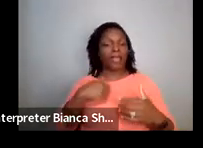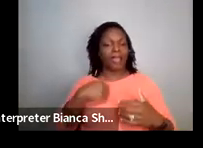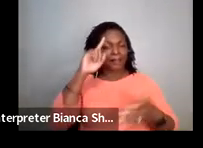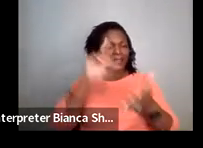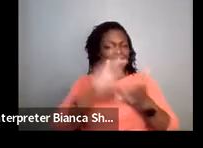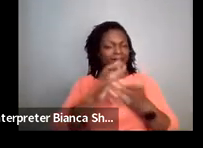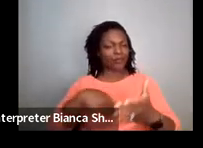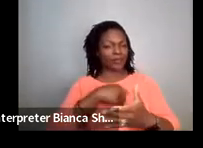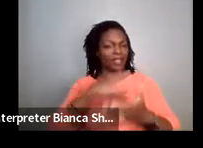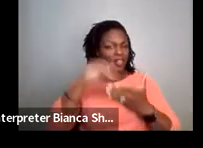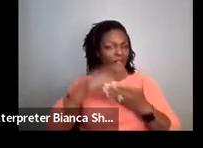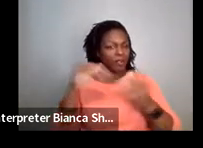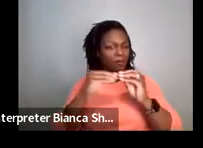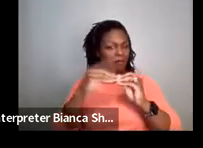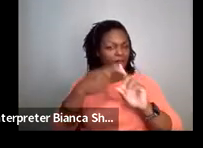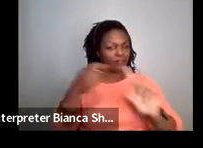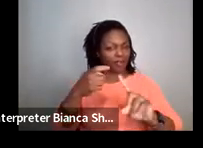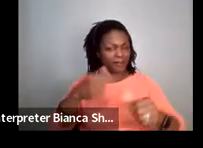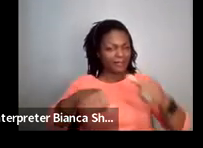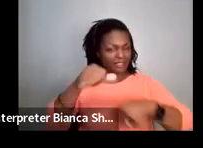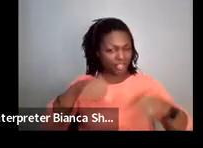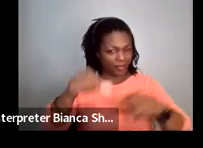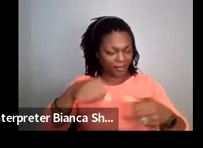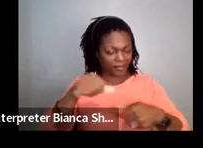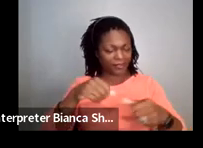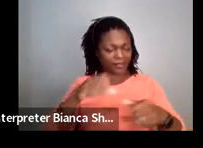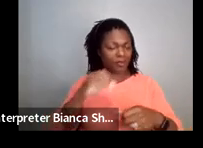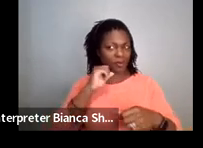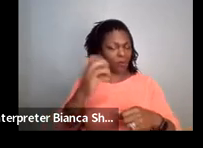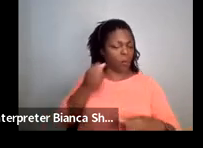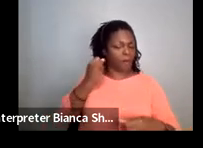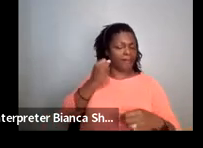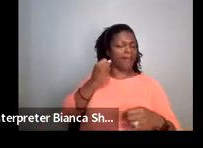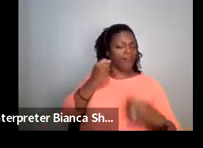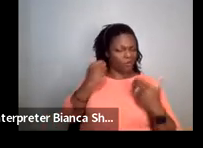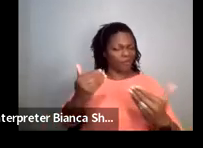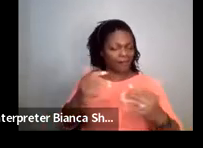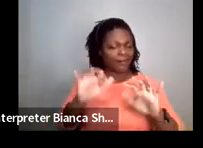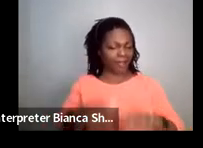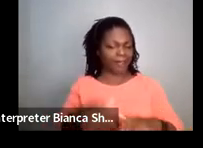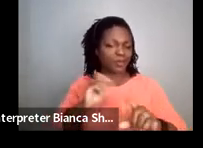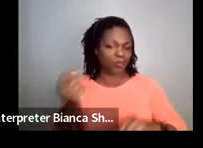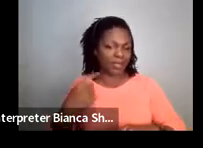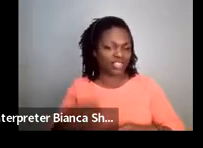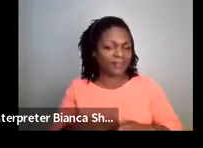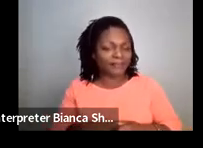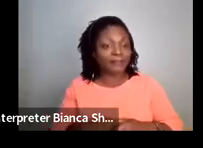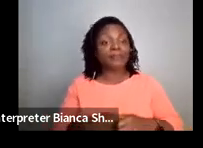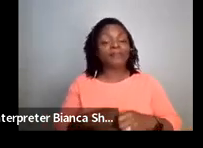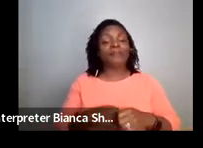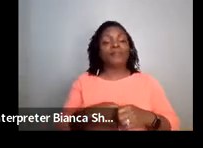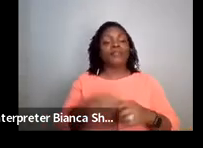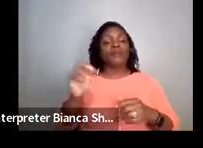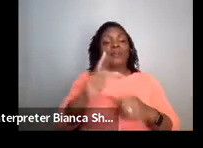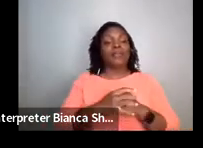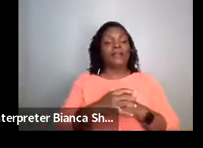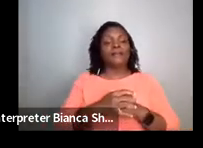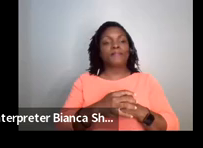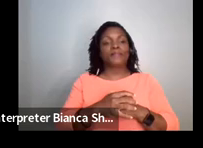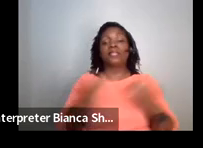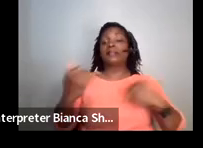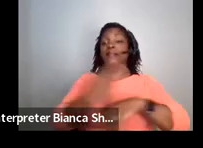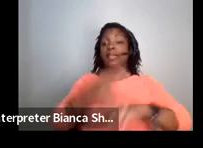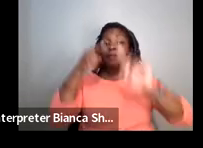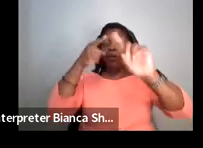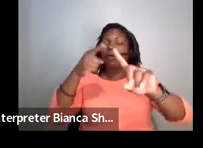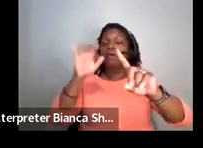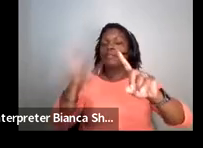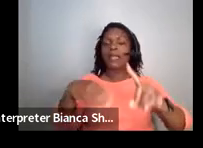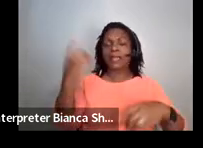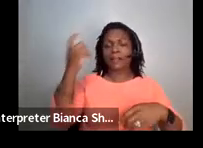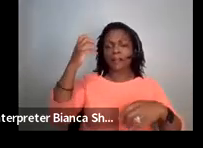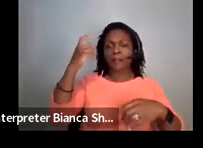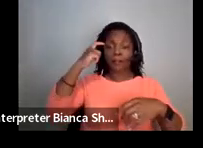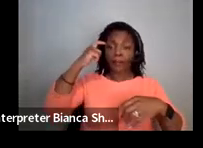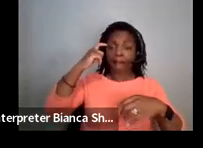So please don't hesitate on questions so this morning's. goals are pretty quick. we're gonna look at what is the importance of what what we call brain health was the statistical reality here?